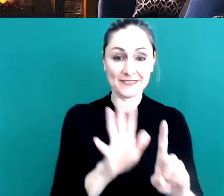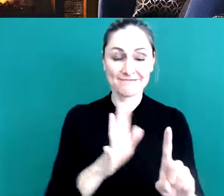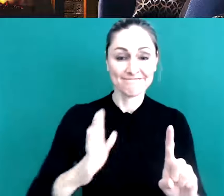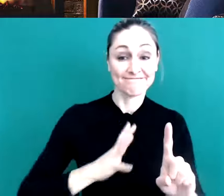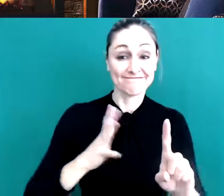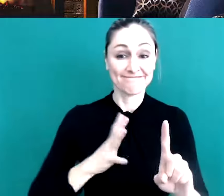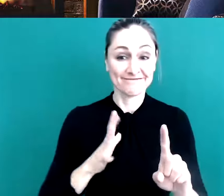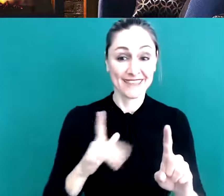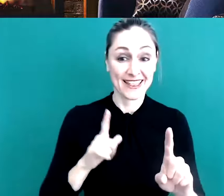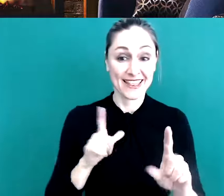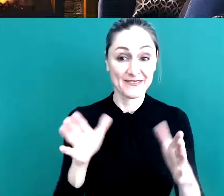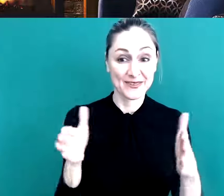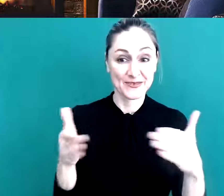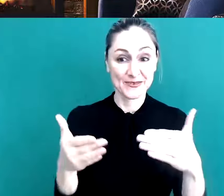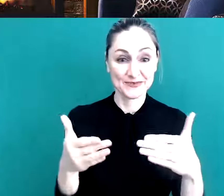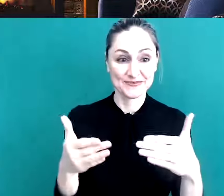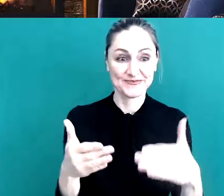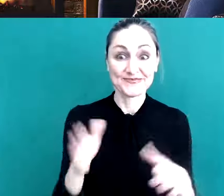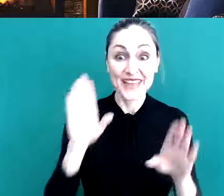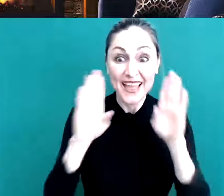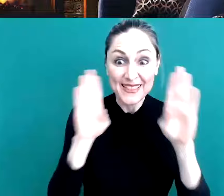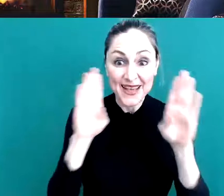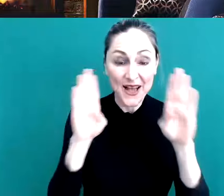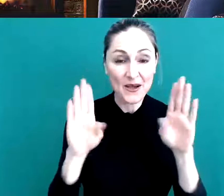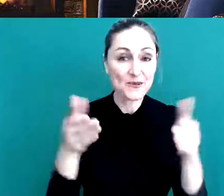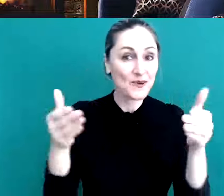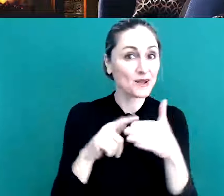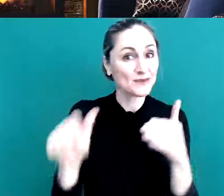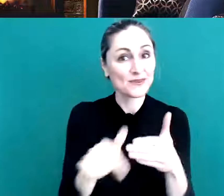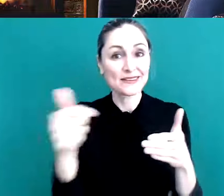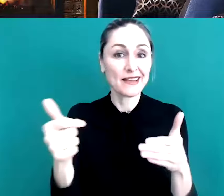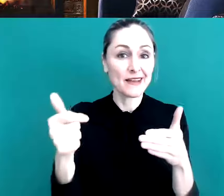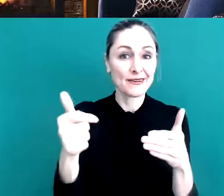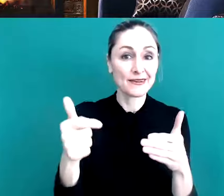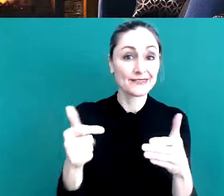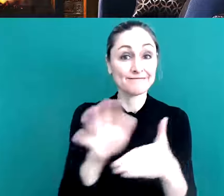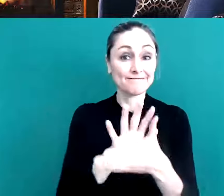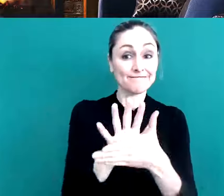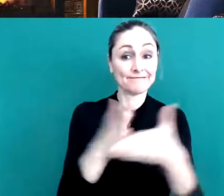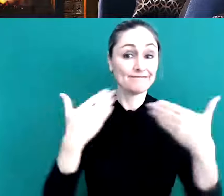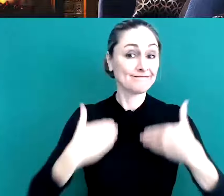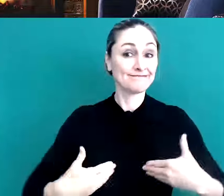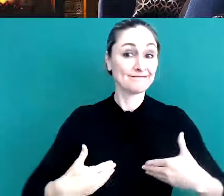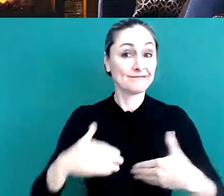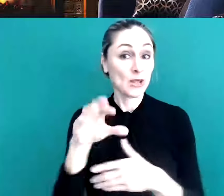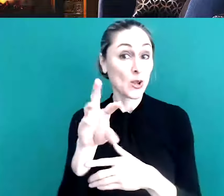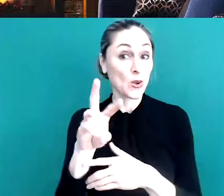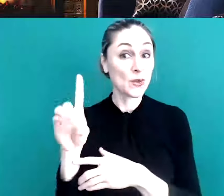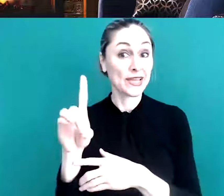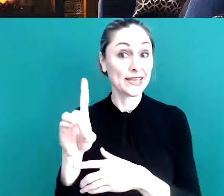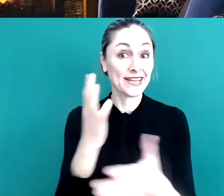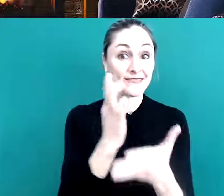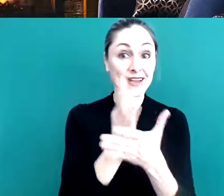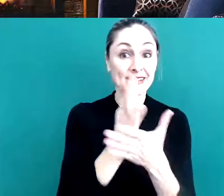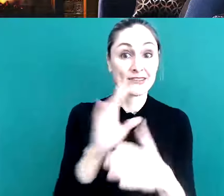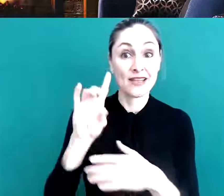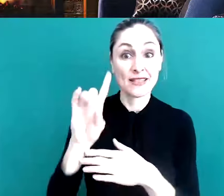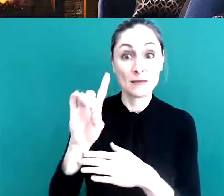Hello, welcome to another episode of me, the WID Financial Llama. Last time we got together we showed you how